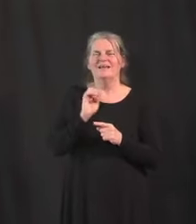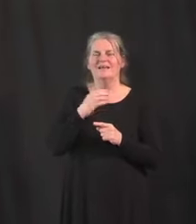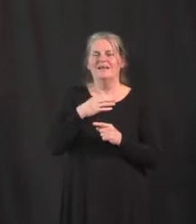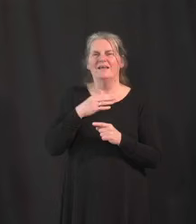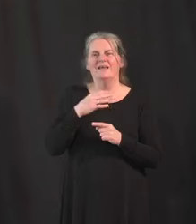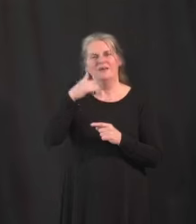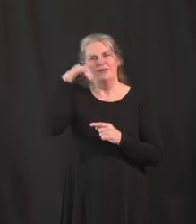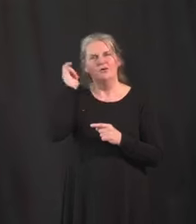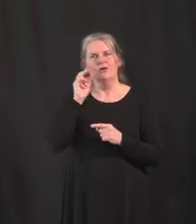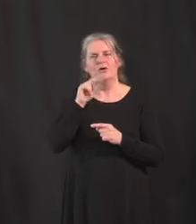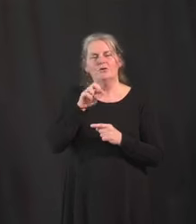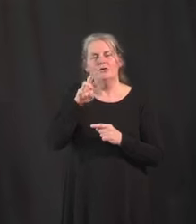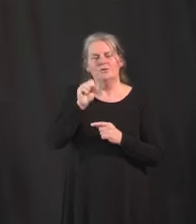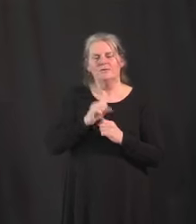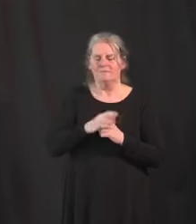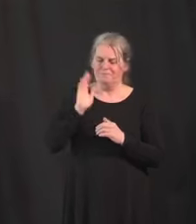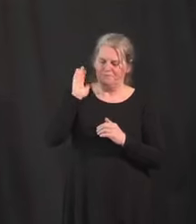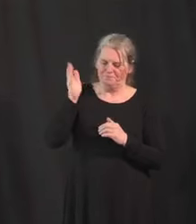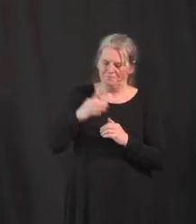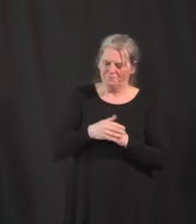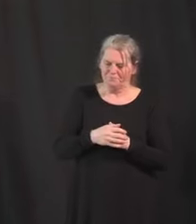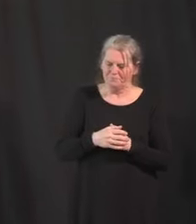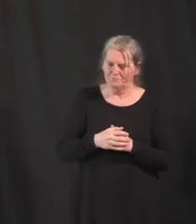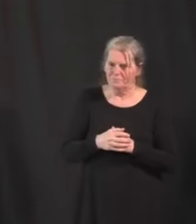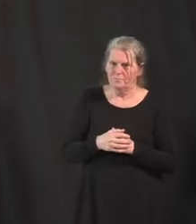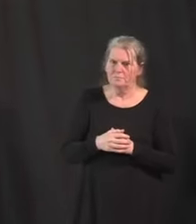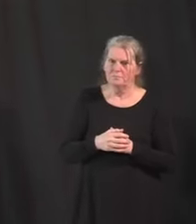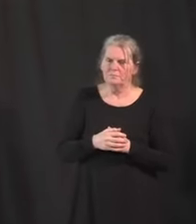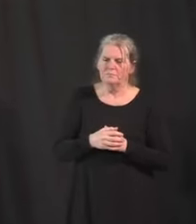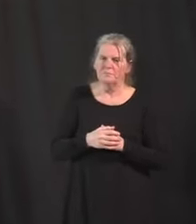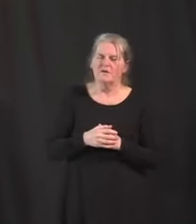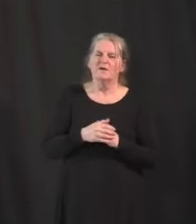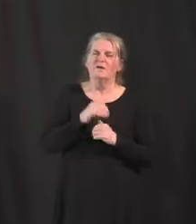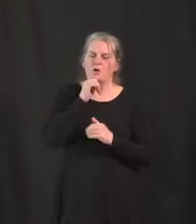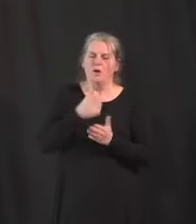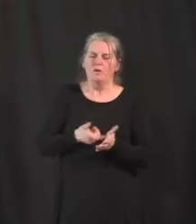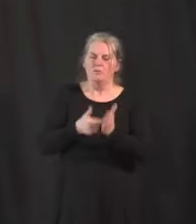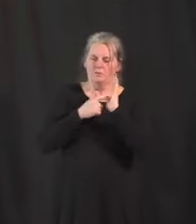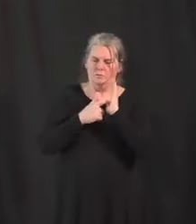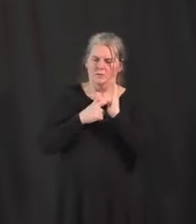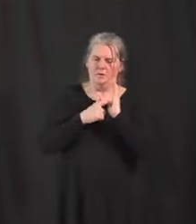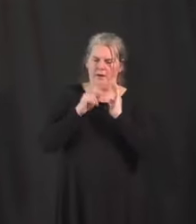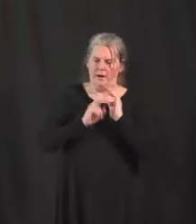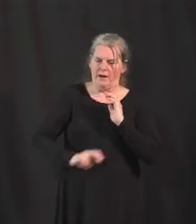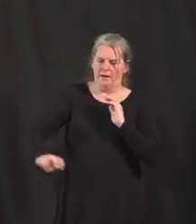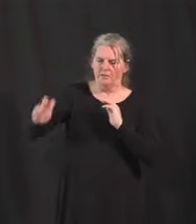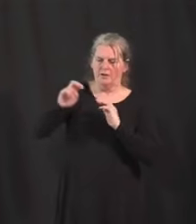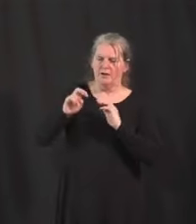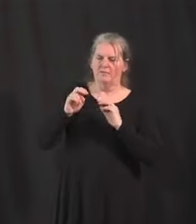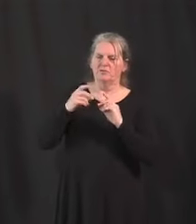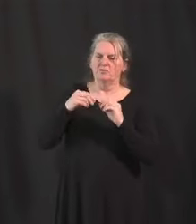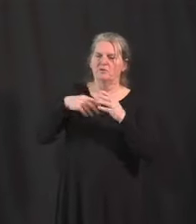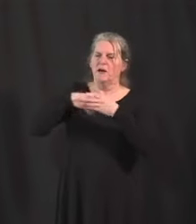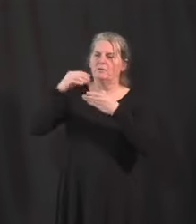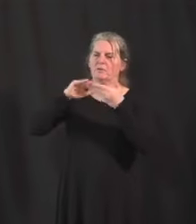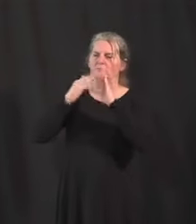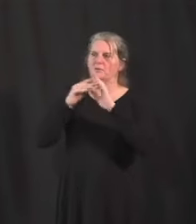HI. FOR NONESSENTIAL TRAVEL TO THE COMMUNITIES, CAN I ASSUME THAT YOU'RE TREATING THAT THE SAME WAY AS PHYSICAL DISTANCING WHERE